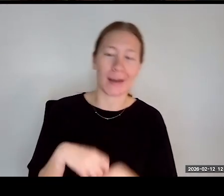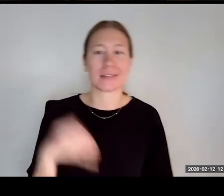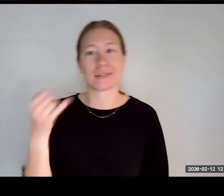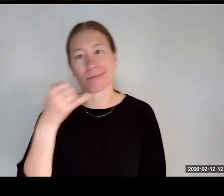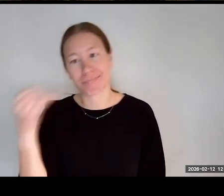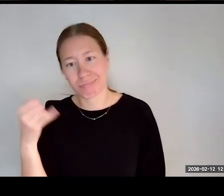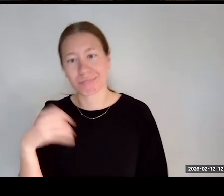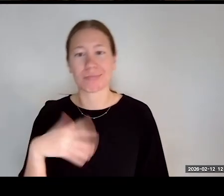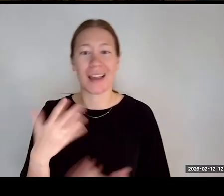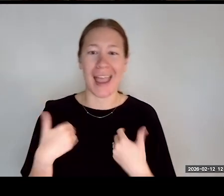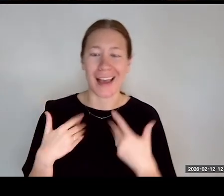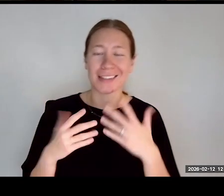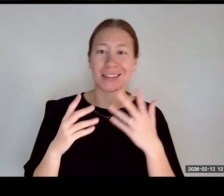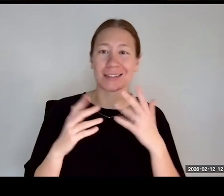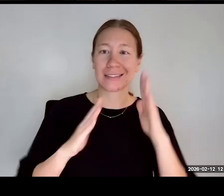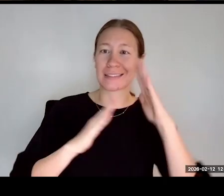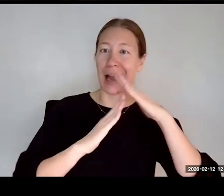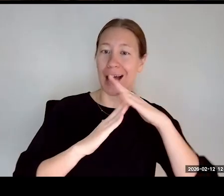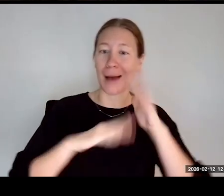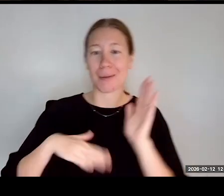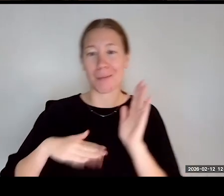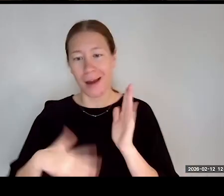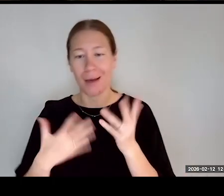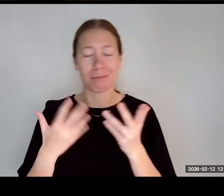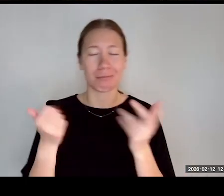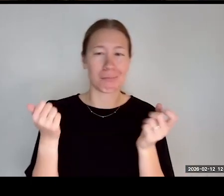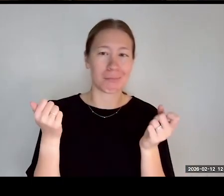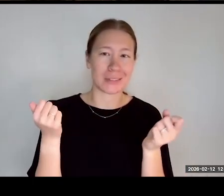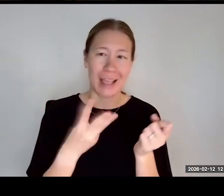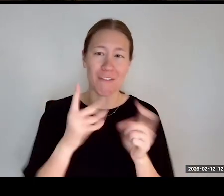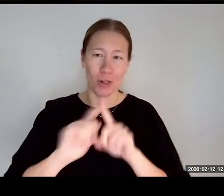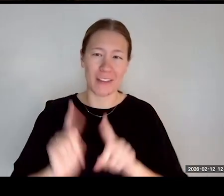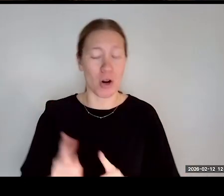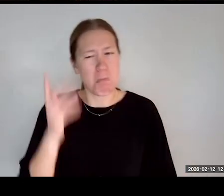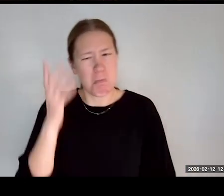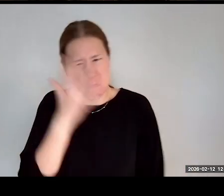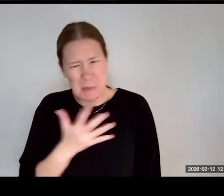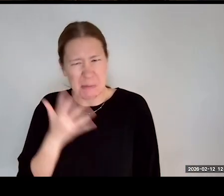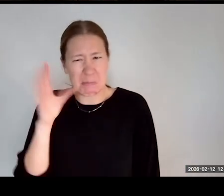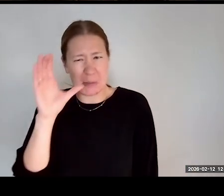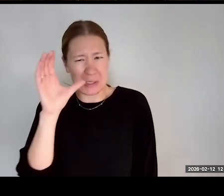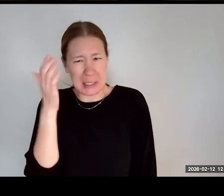and then lower level list items that are nested. It looks like a list, but is it truly a list?